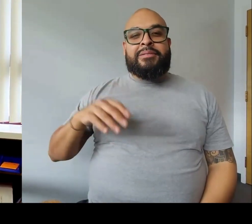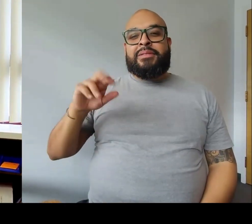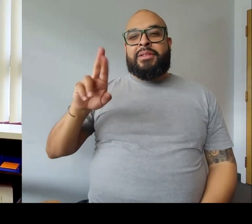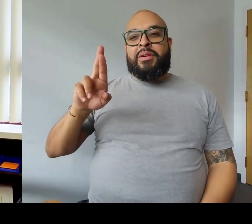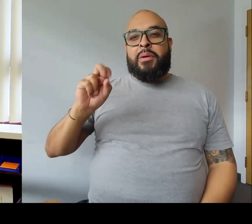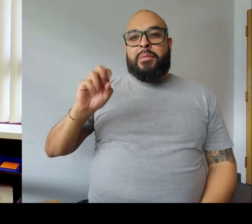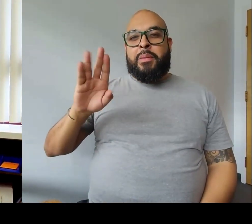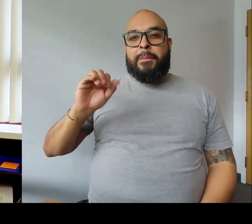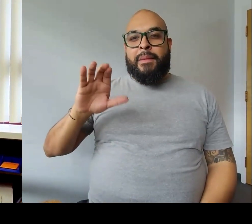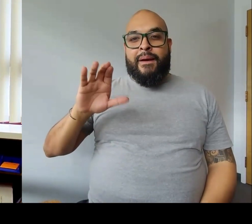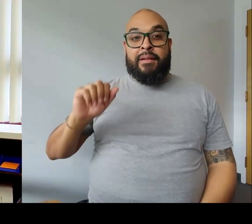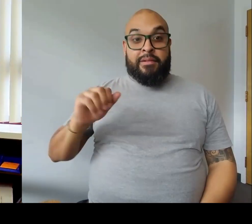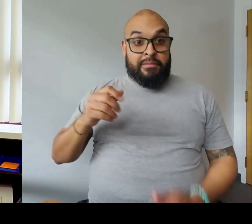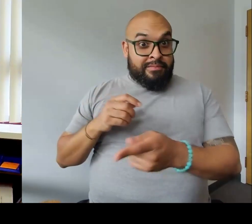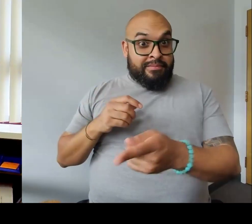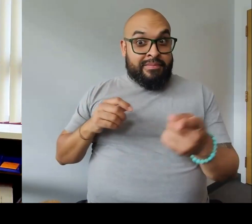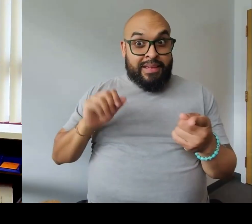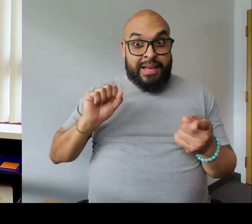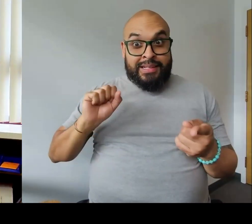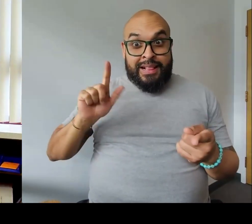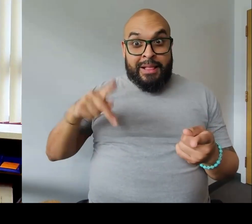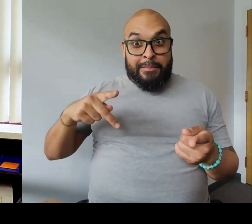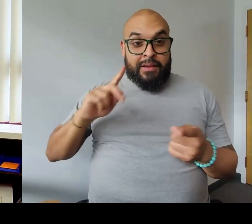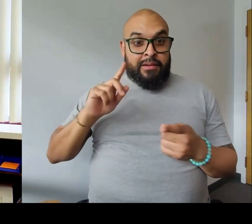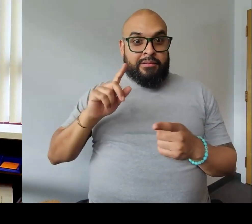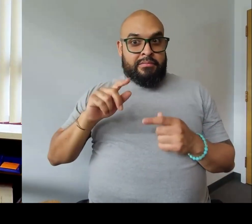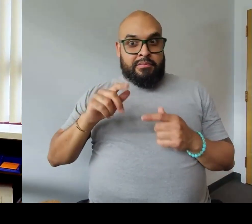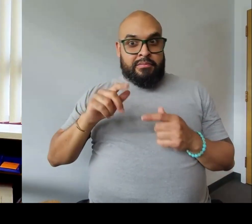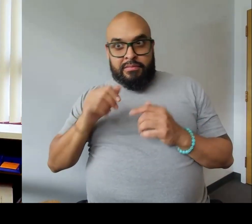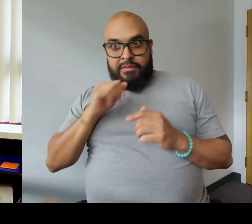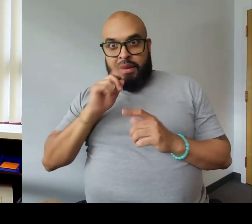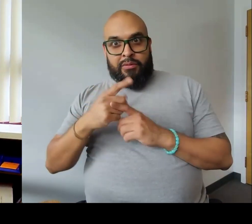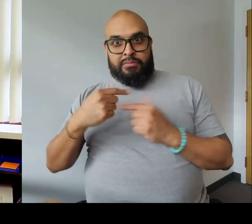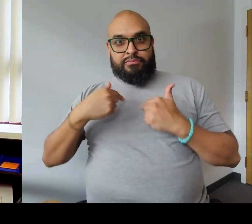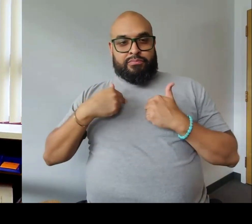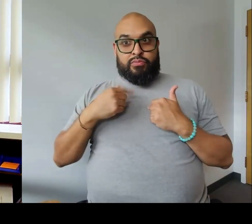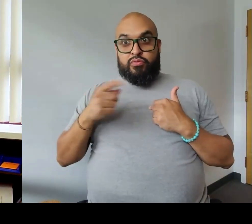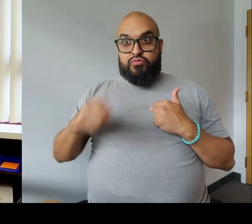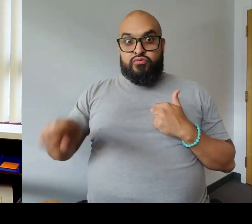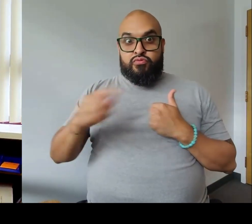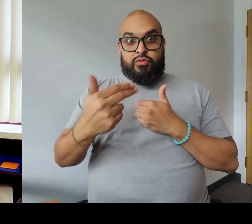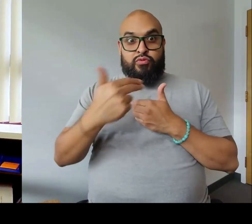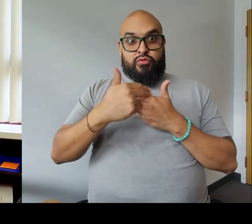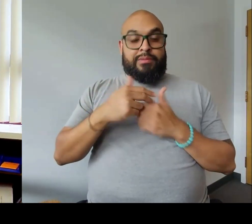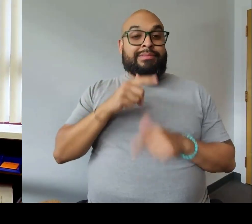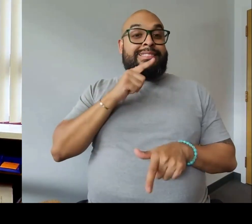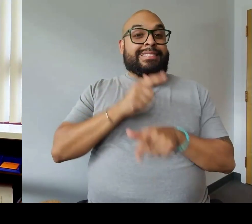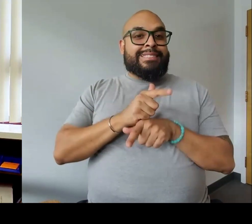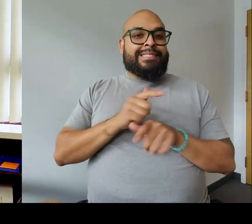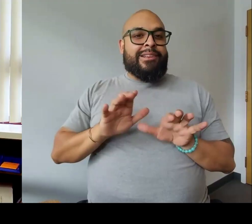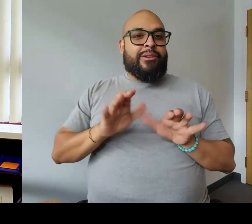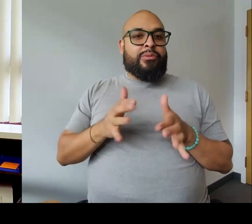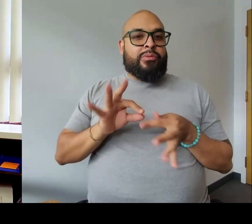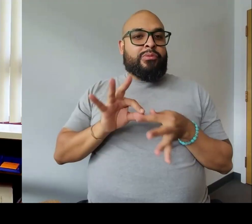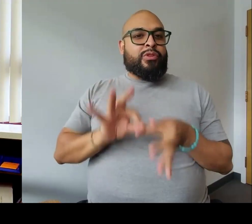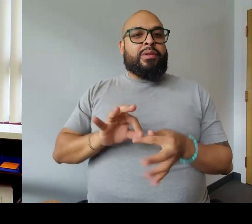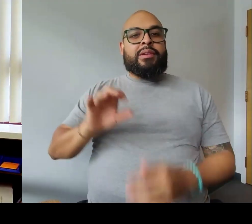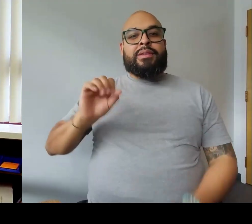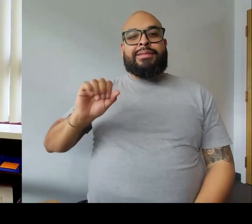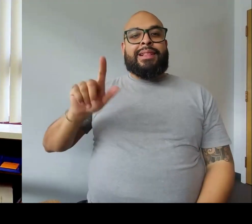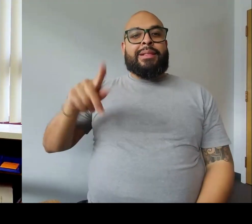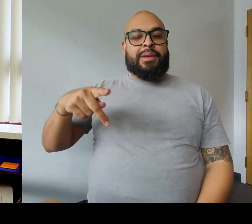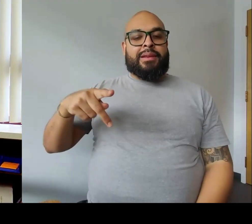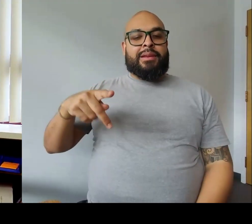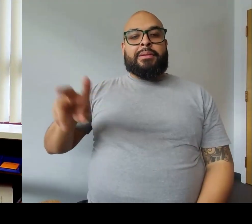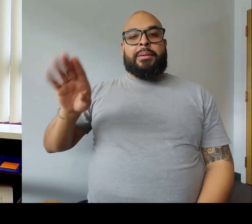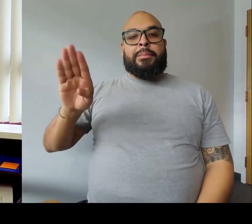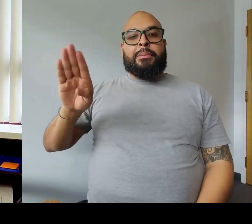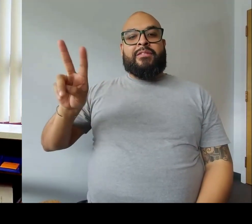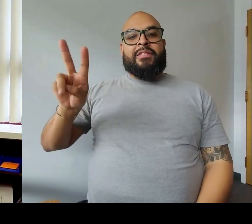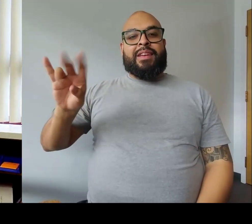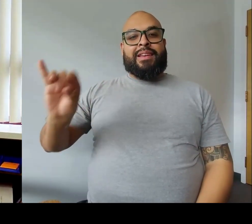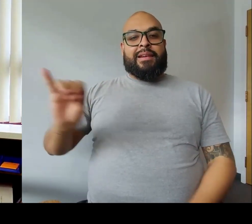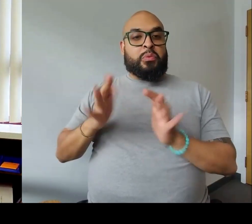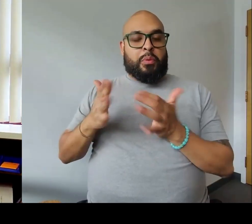If there's any SLPs in the room besides myself and Megan, and you're interested in joining the sister group to this group, the SLP BVI group, there'll be a link in the handout that you can access.